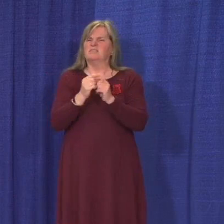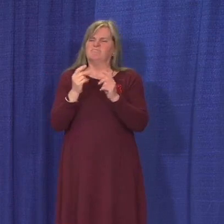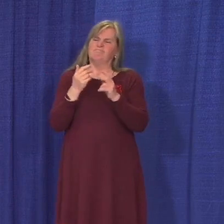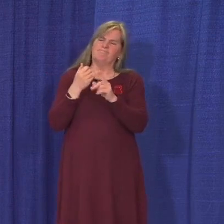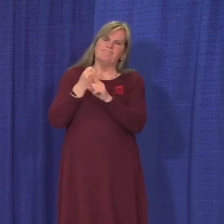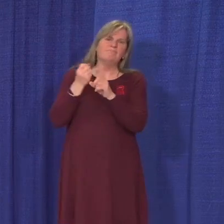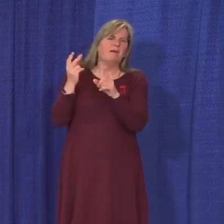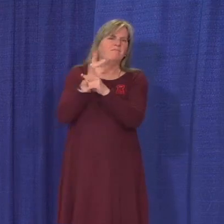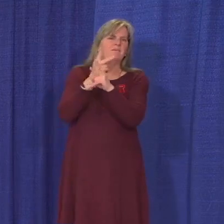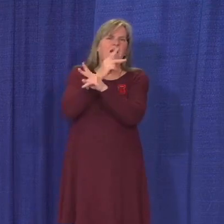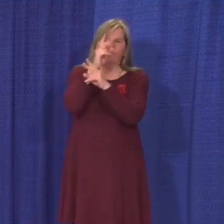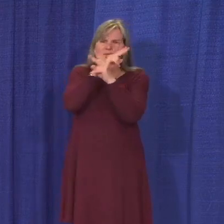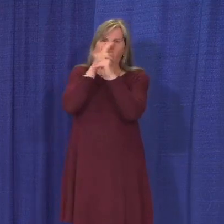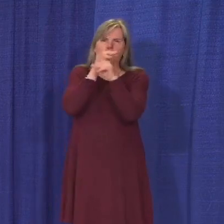thousands of Indigenous women